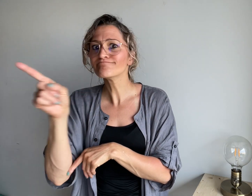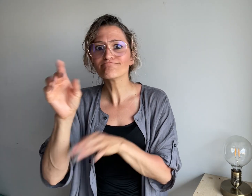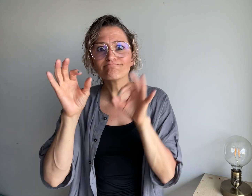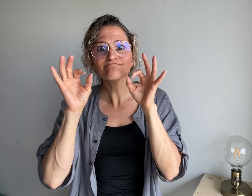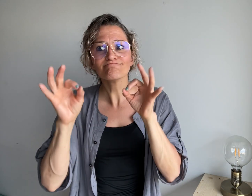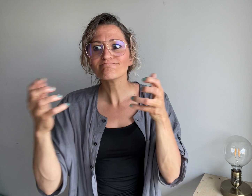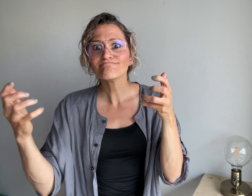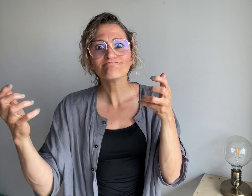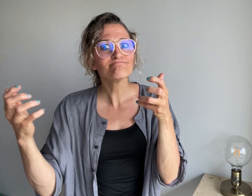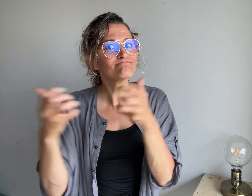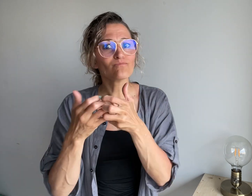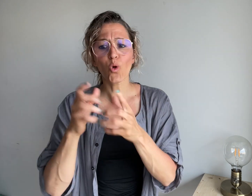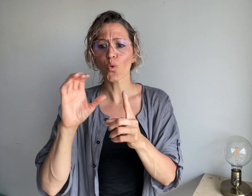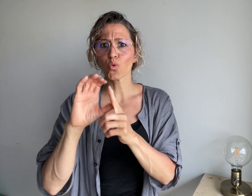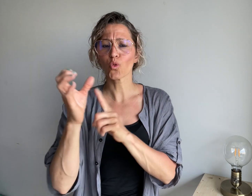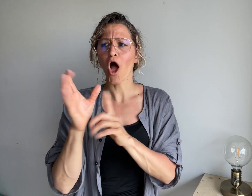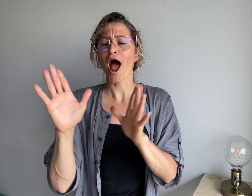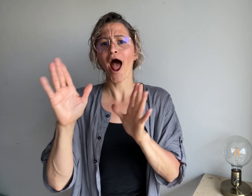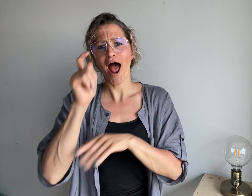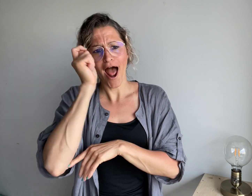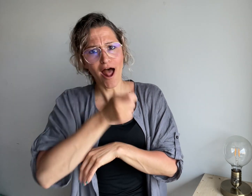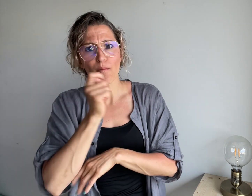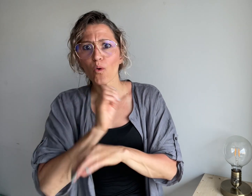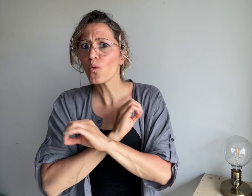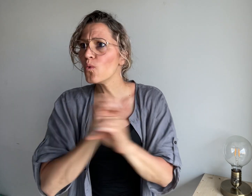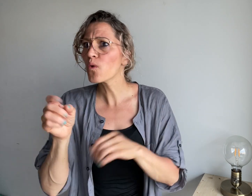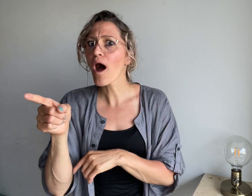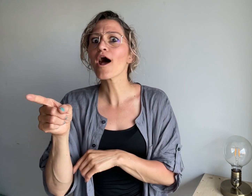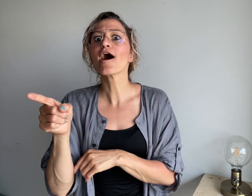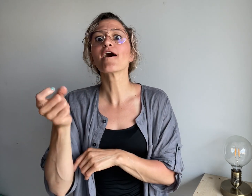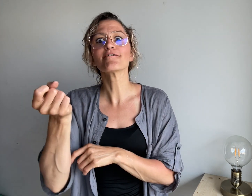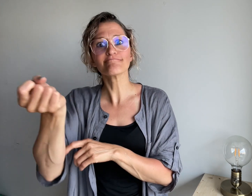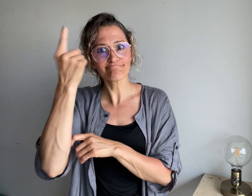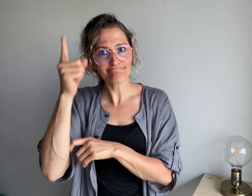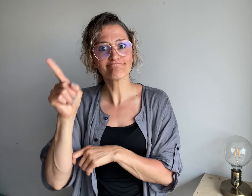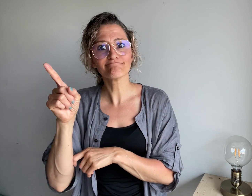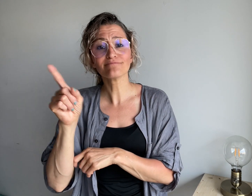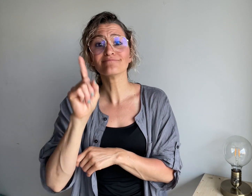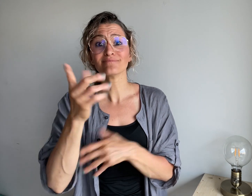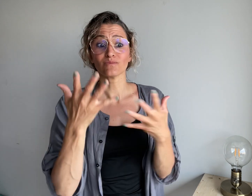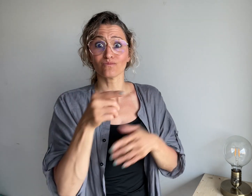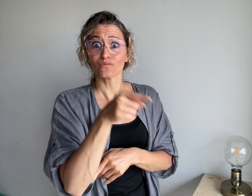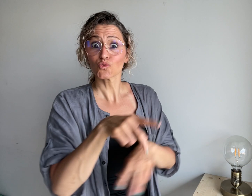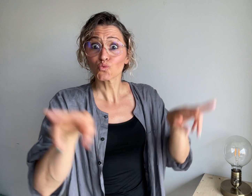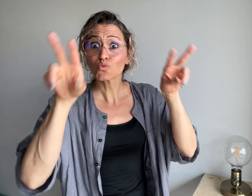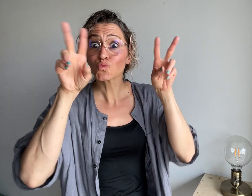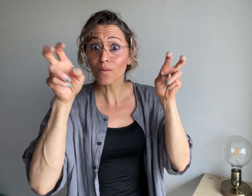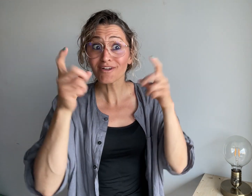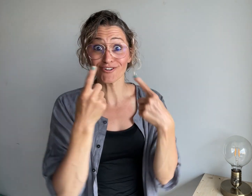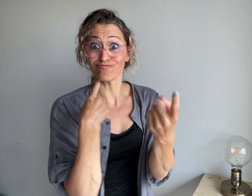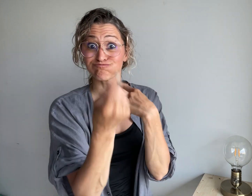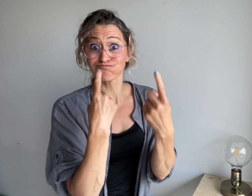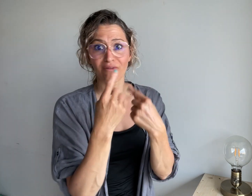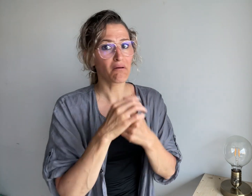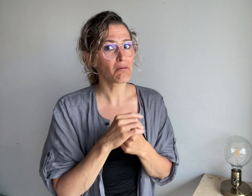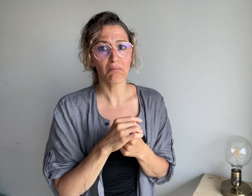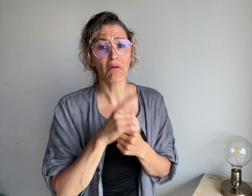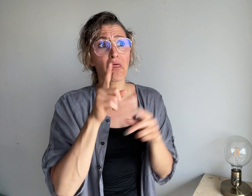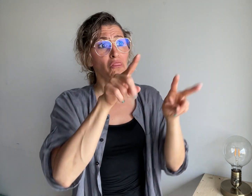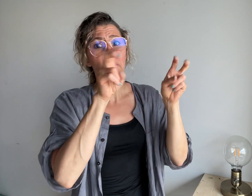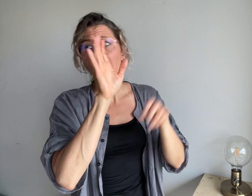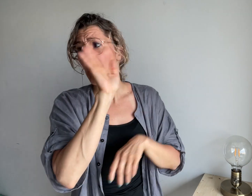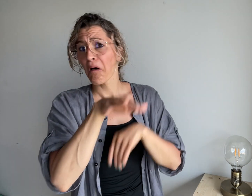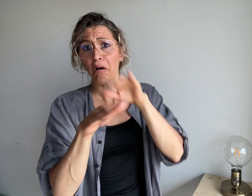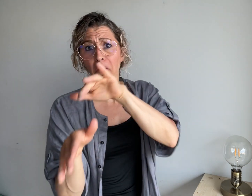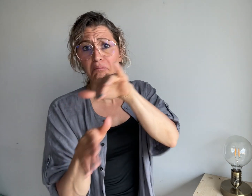the world are. To promote discussions about this often overlooked